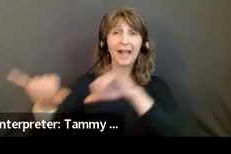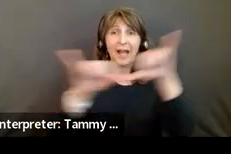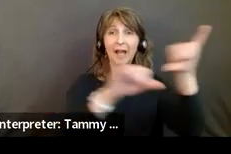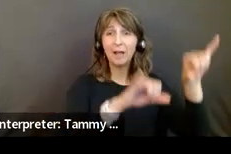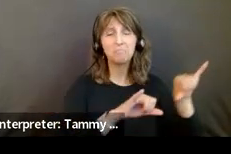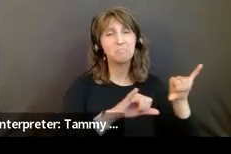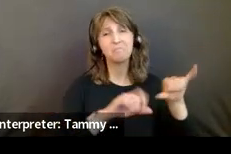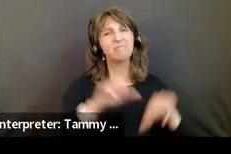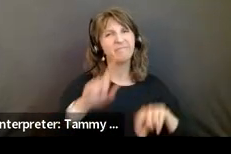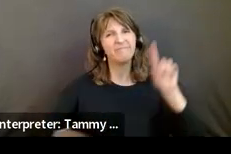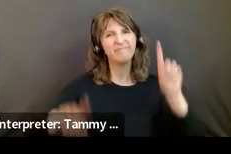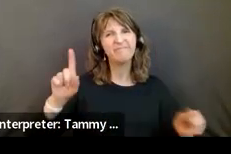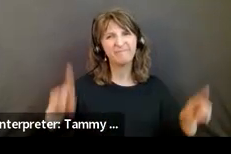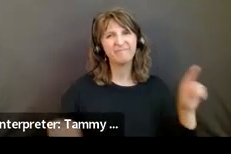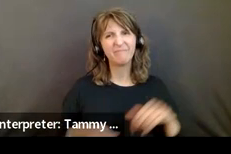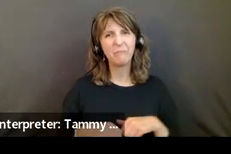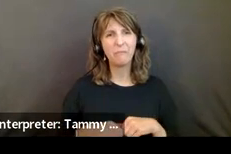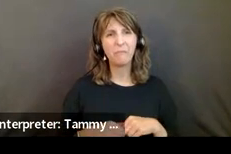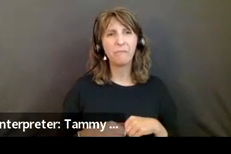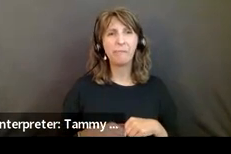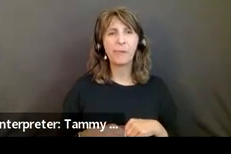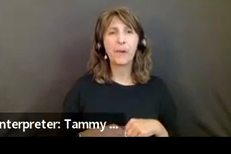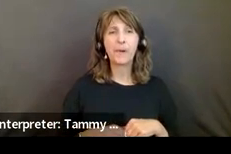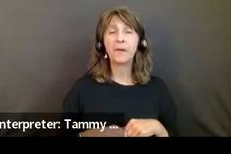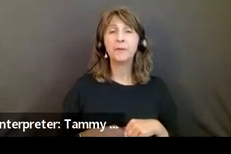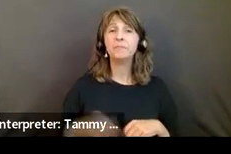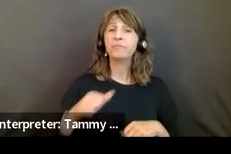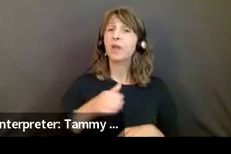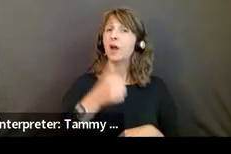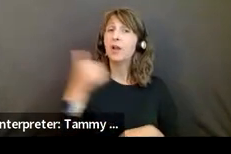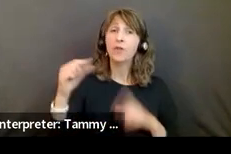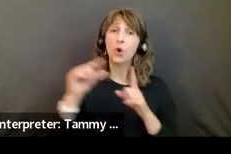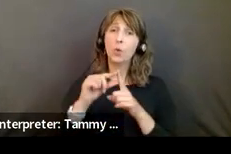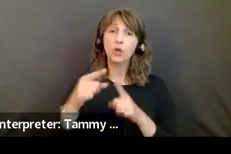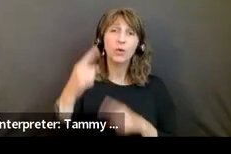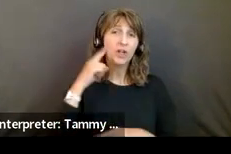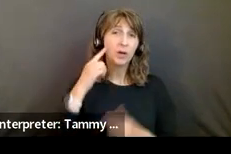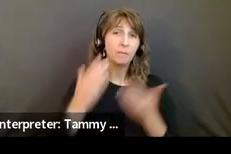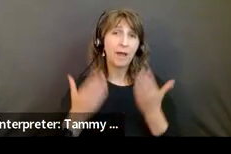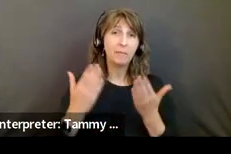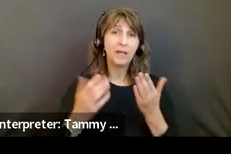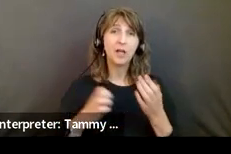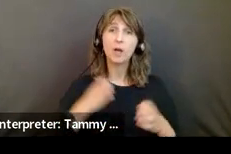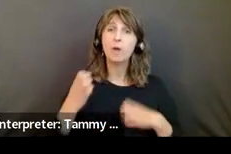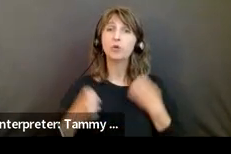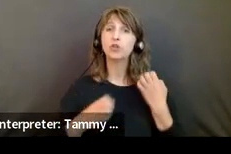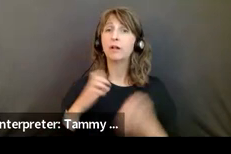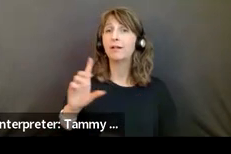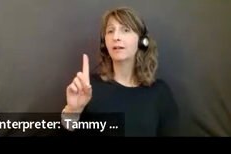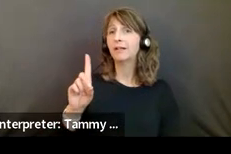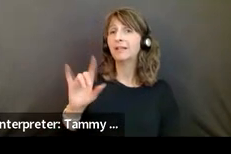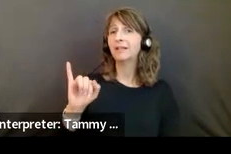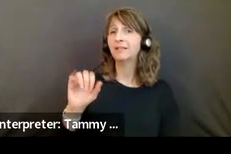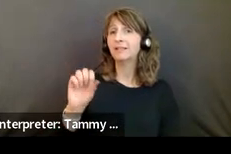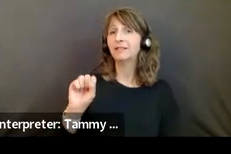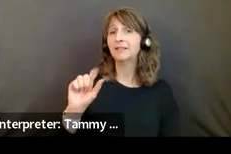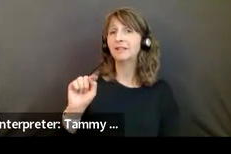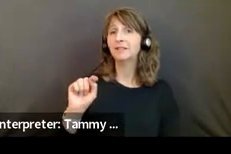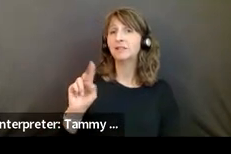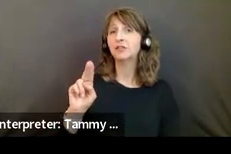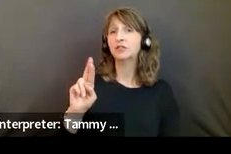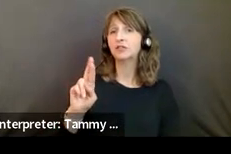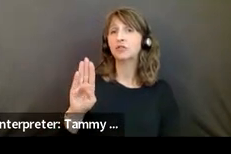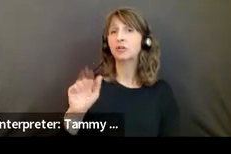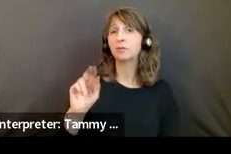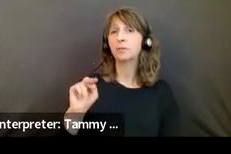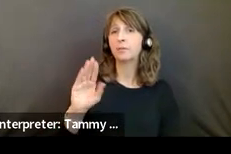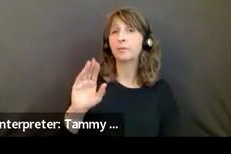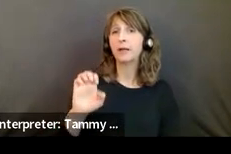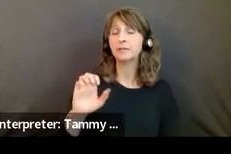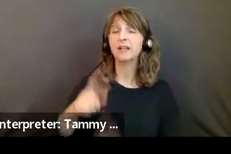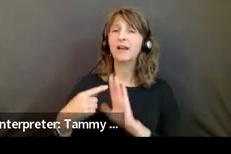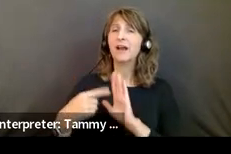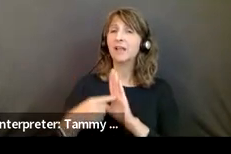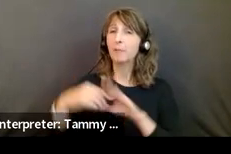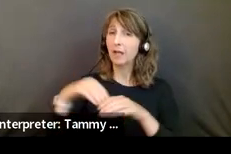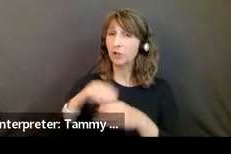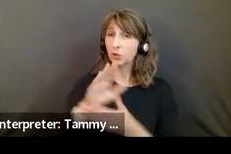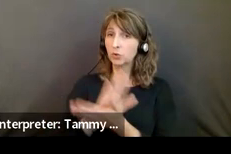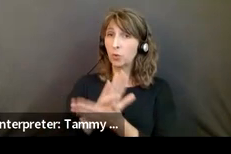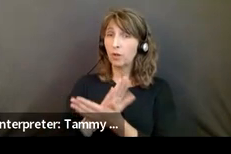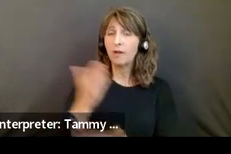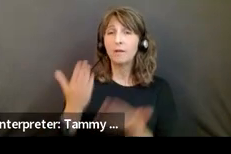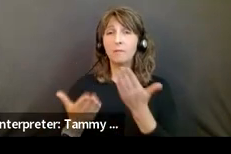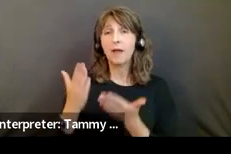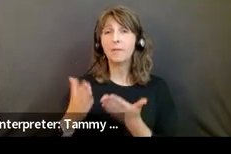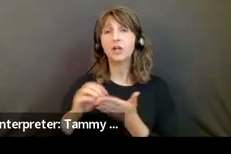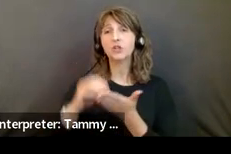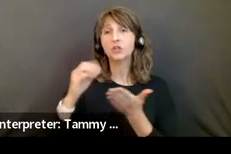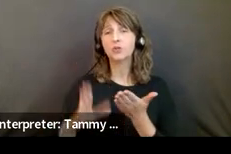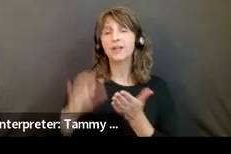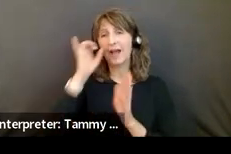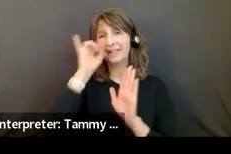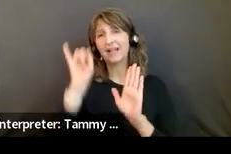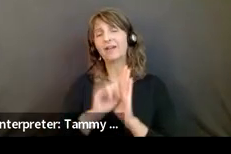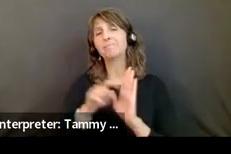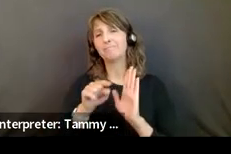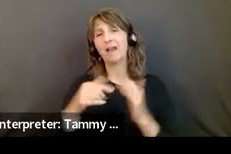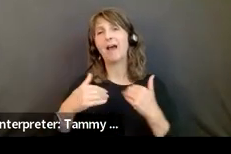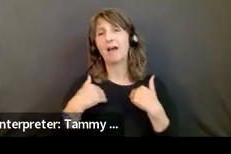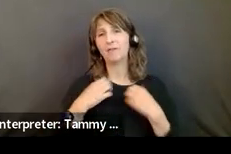Another term you may hear is emotional disturbance. That is normally what you would hear in a school system when there is a student that has been identified with an emotional disability or you might hear the term emotional disorder.